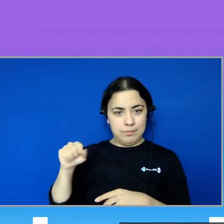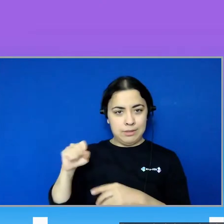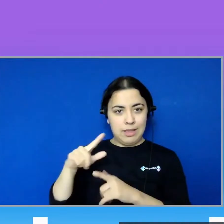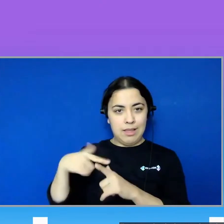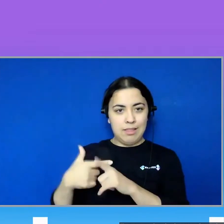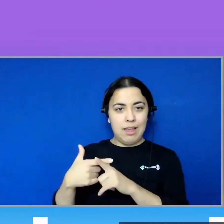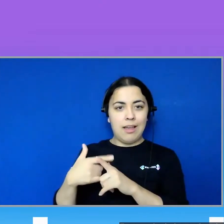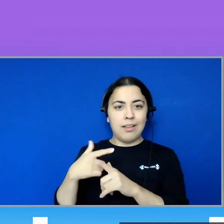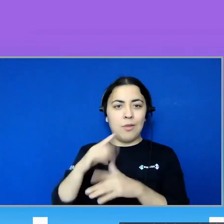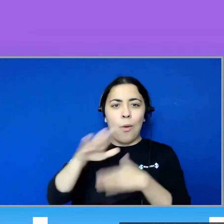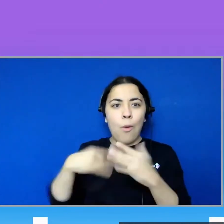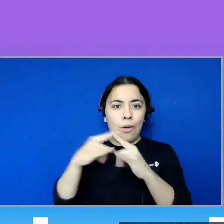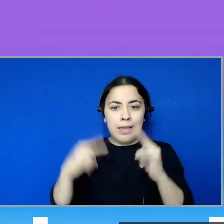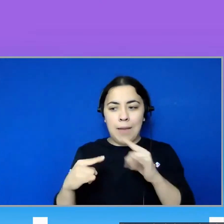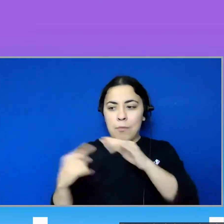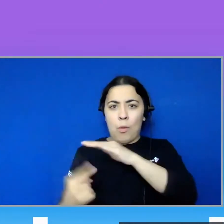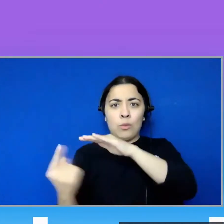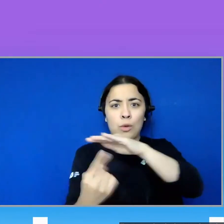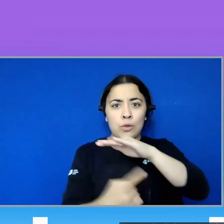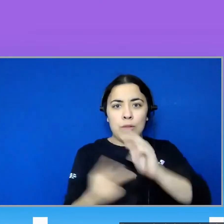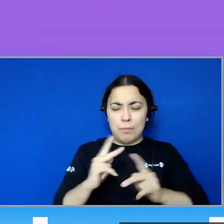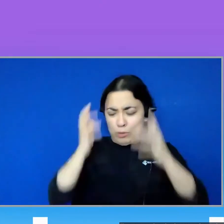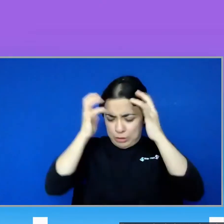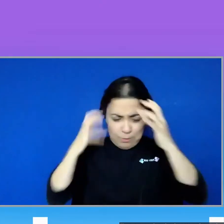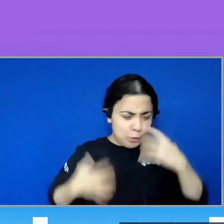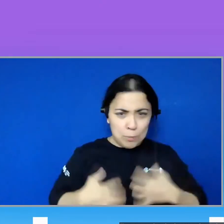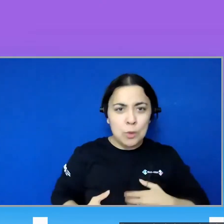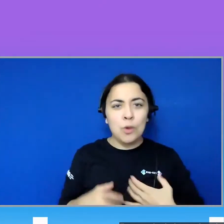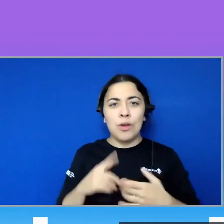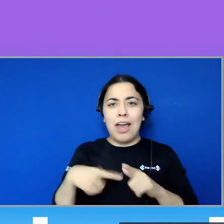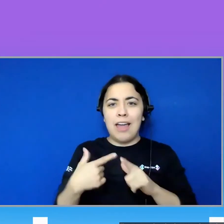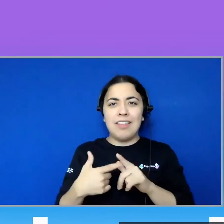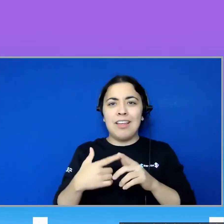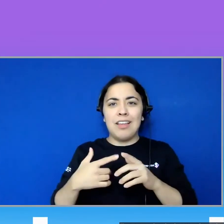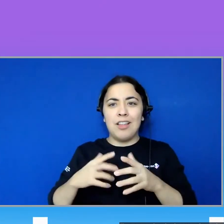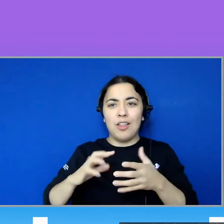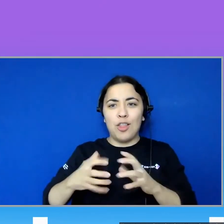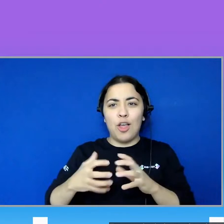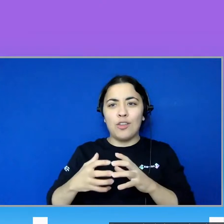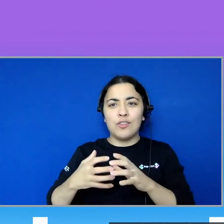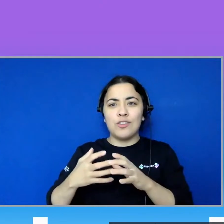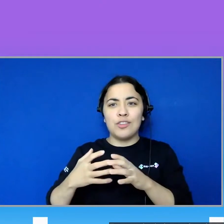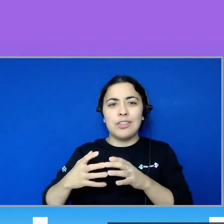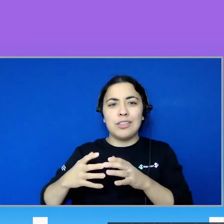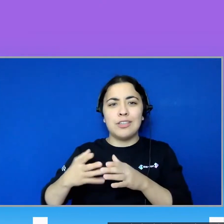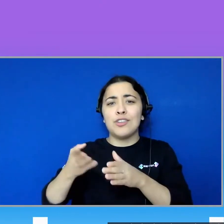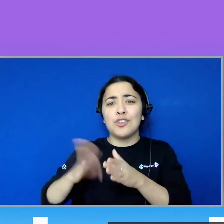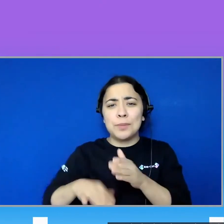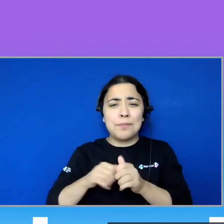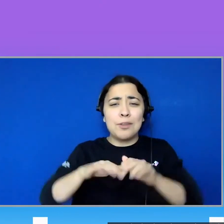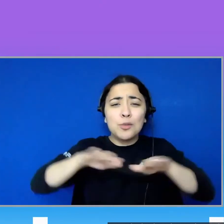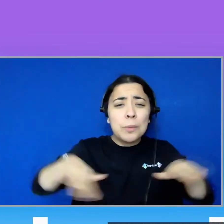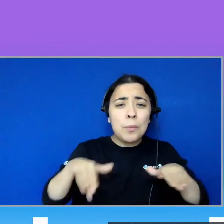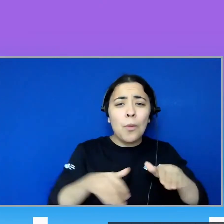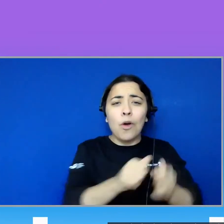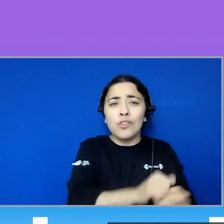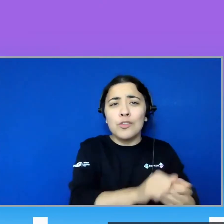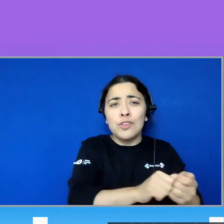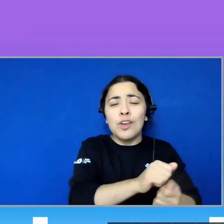people were shampooing with quail and laundry was being done, sheets were in the